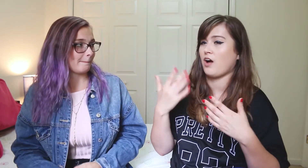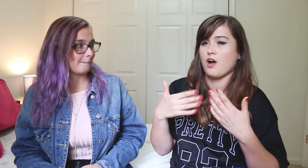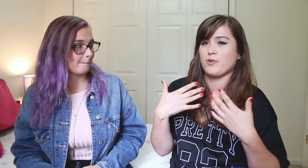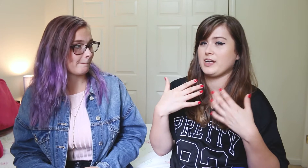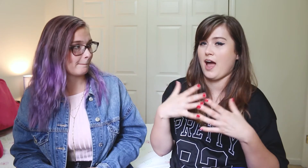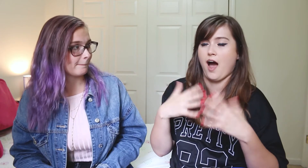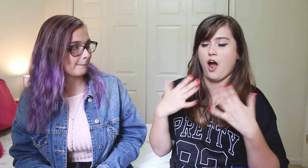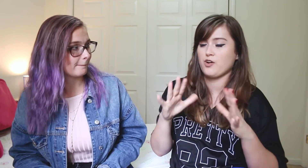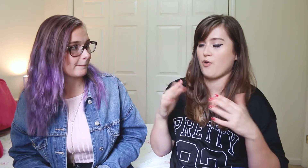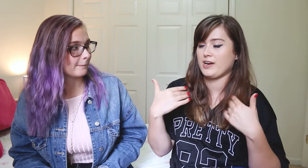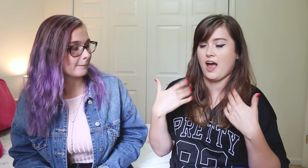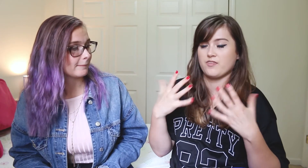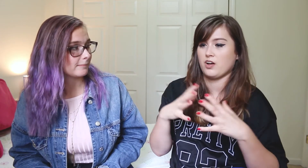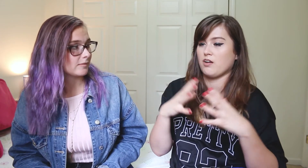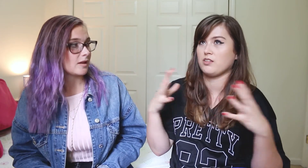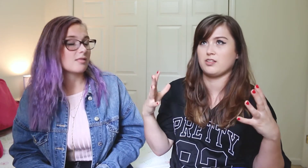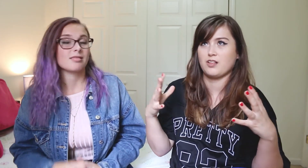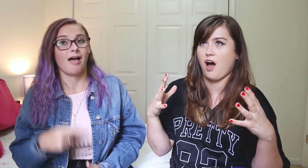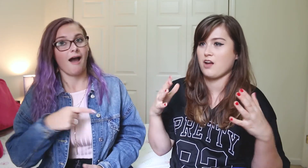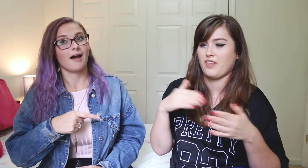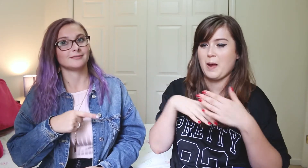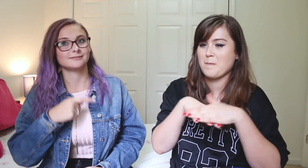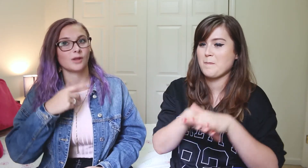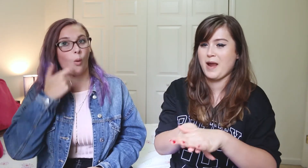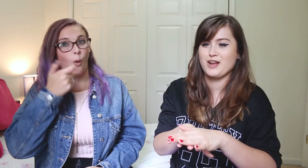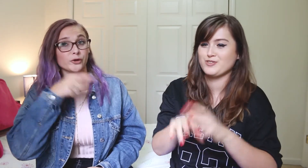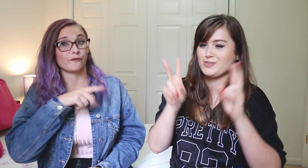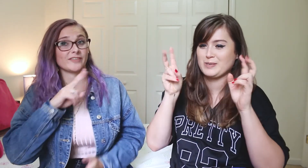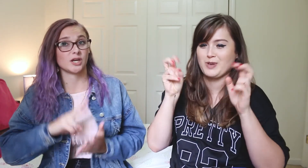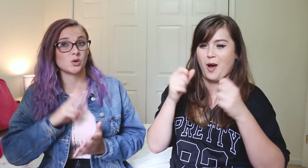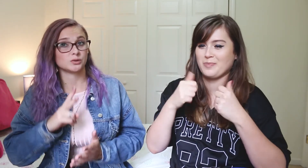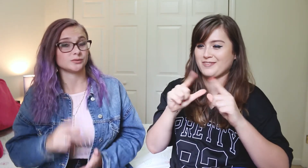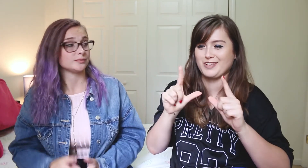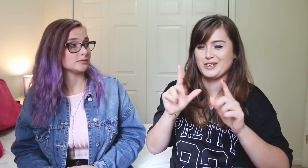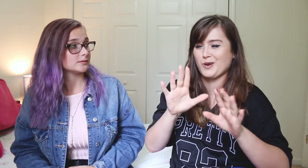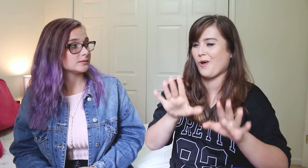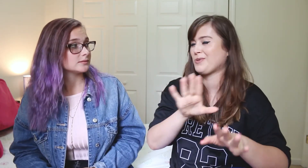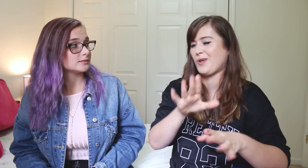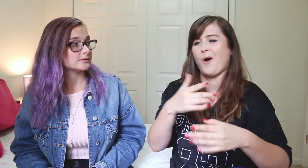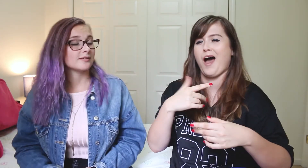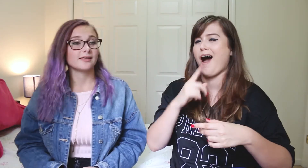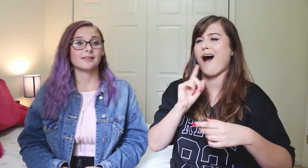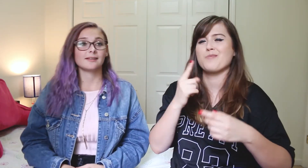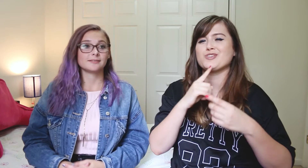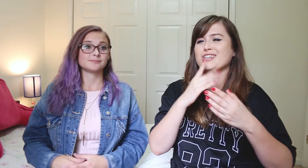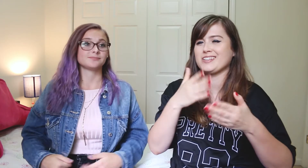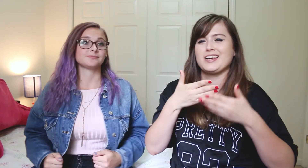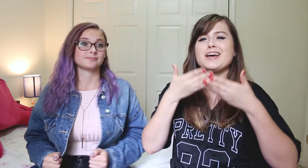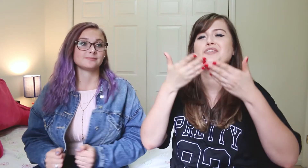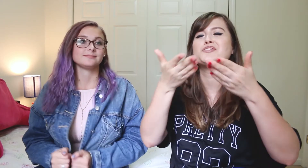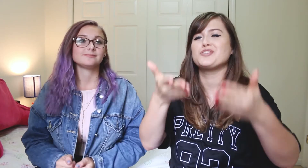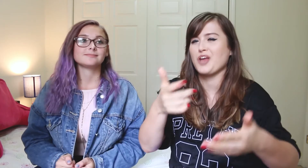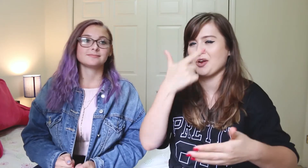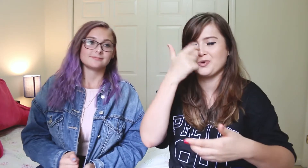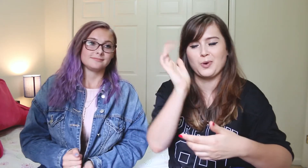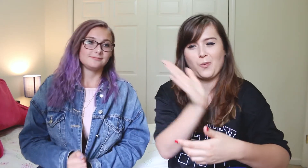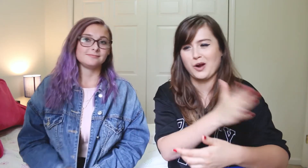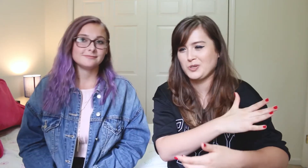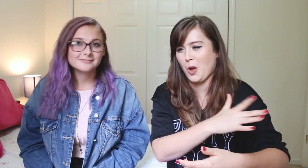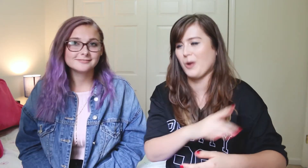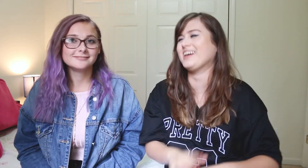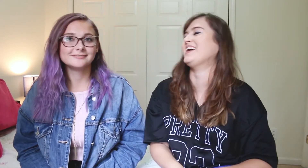I already have a lot of videos about mainstream topics, so I'm just suggesting you watch those videos.